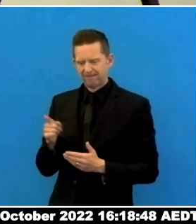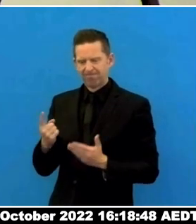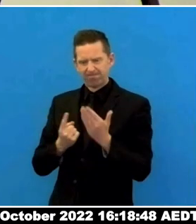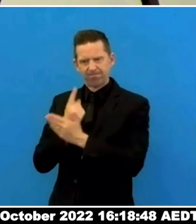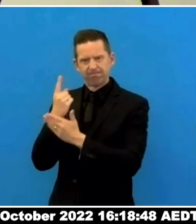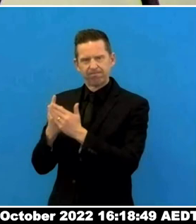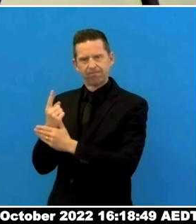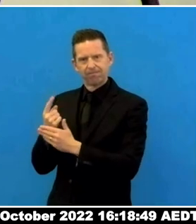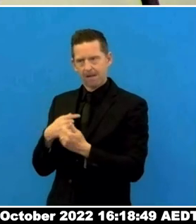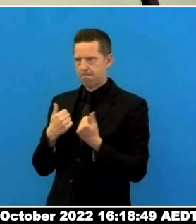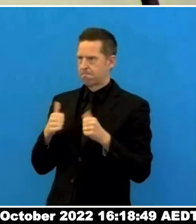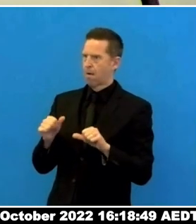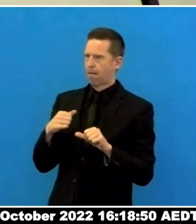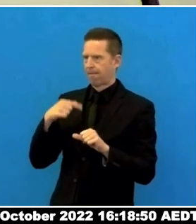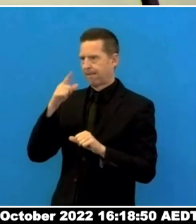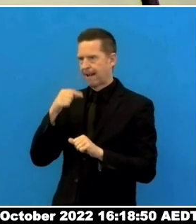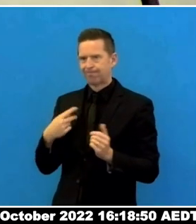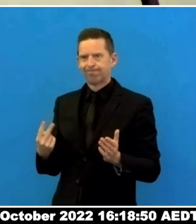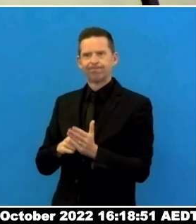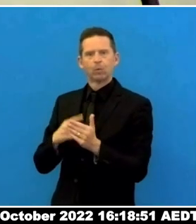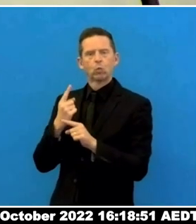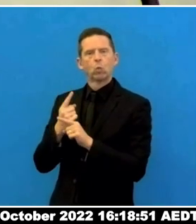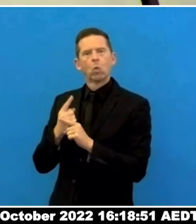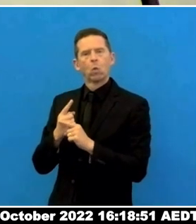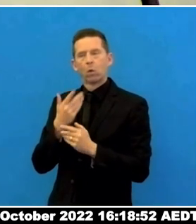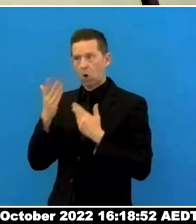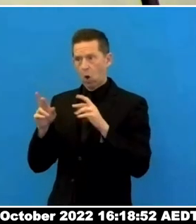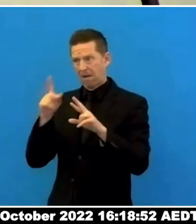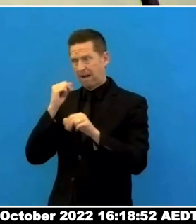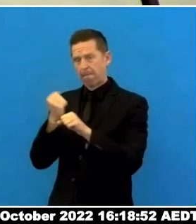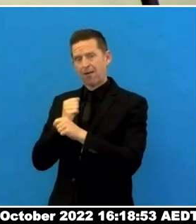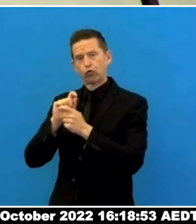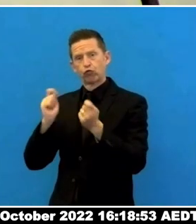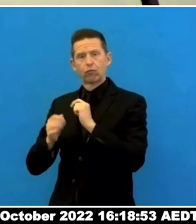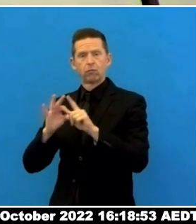talk about it and, you know, maybe change for our community.